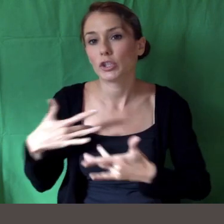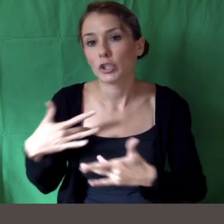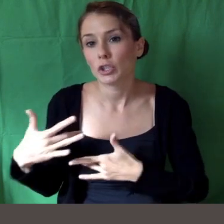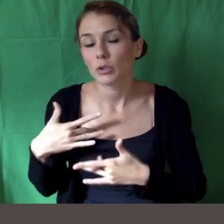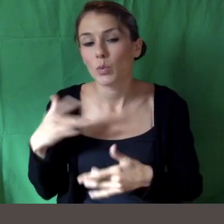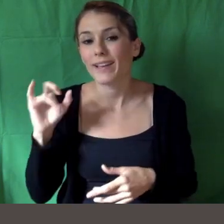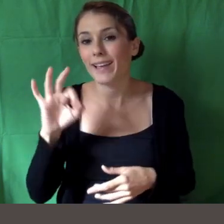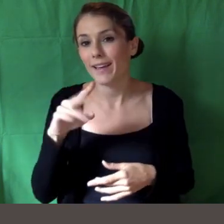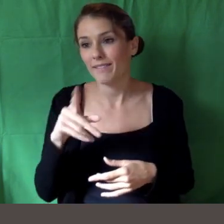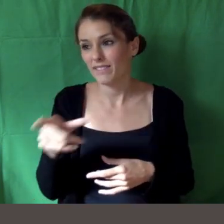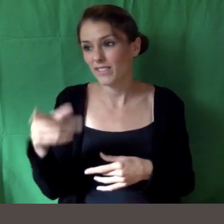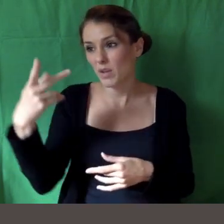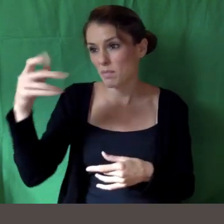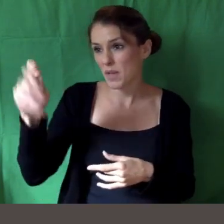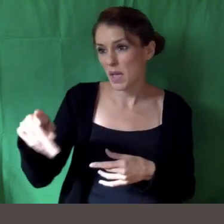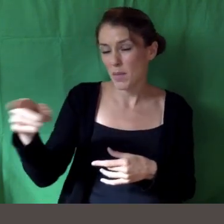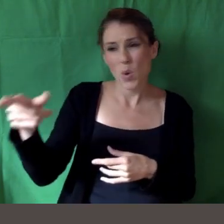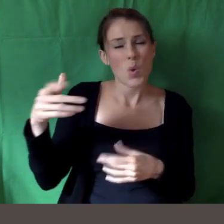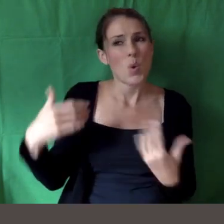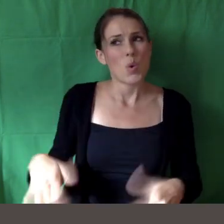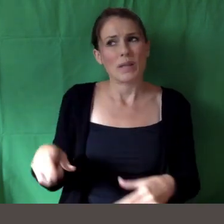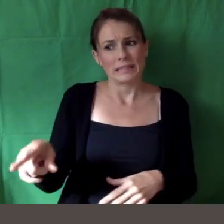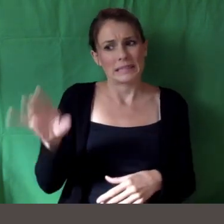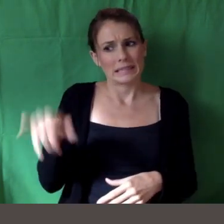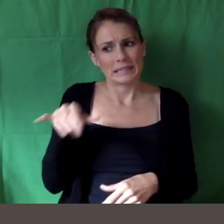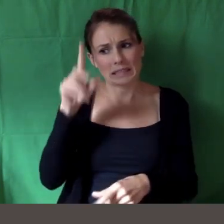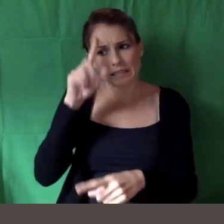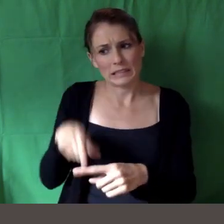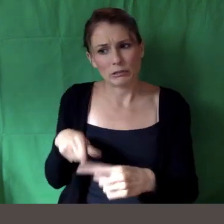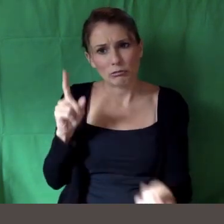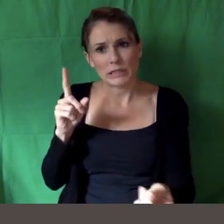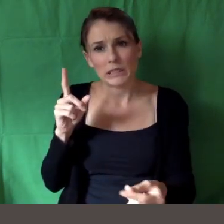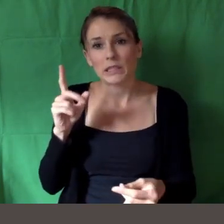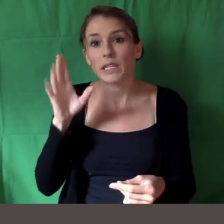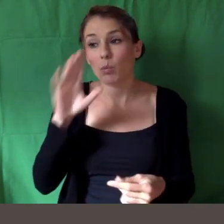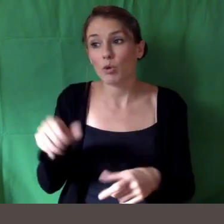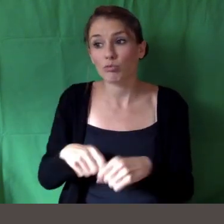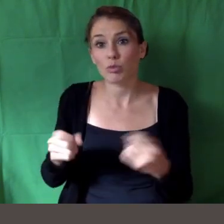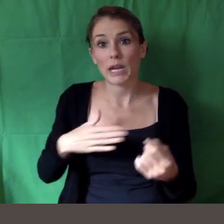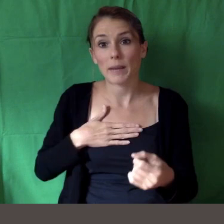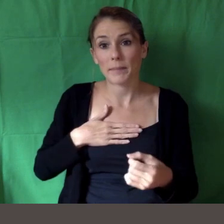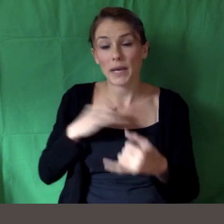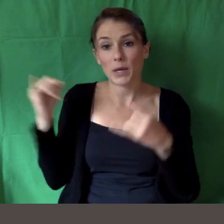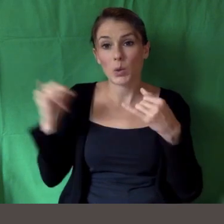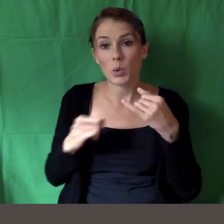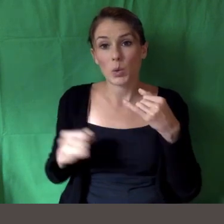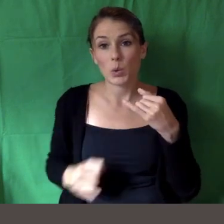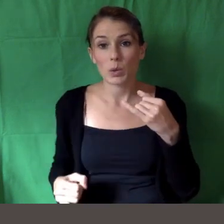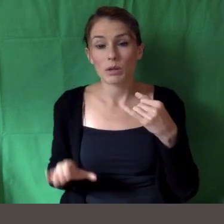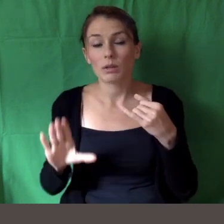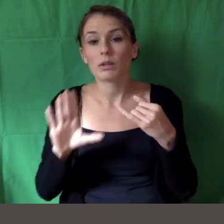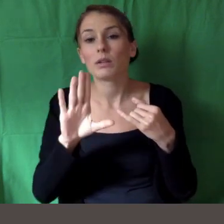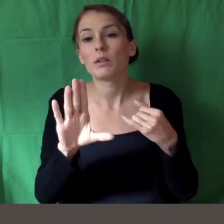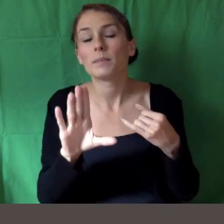you really disagree about this, because it will break your, your code is during